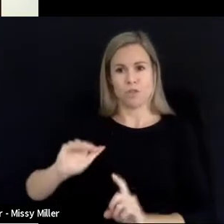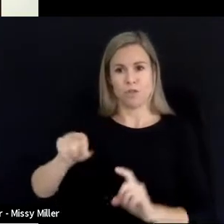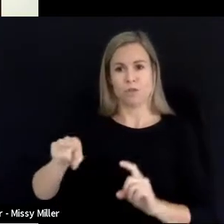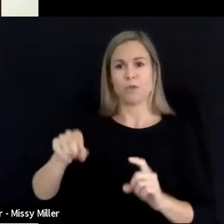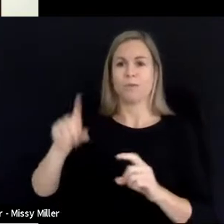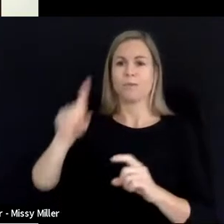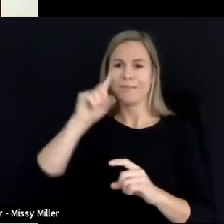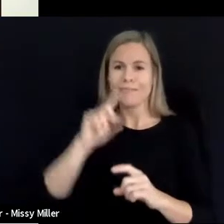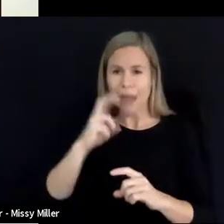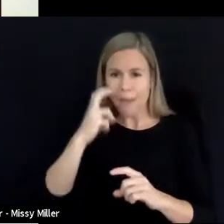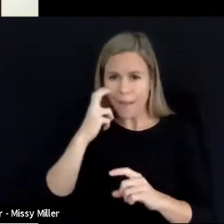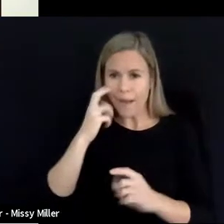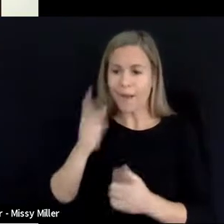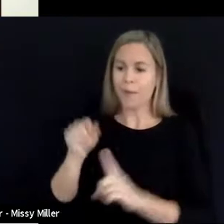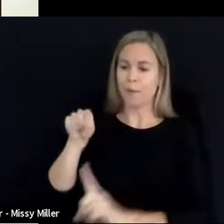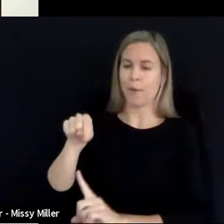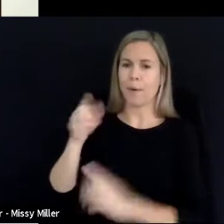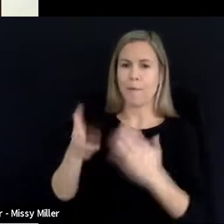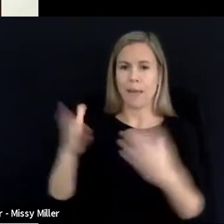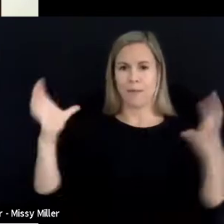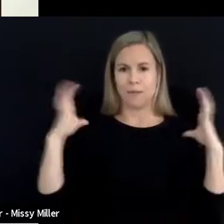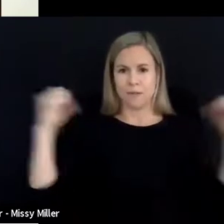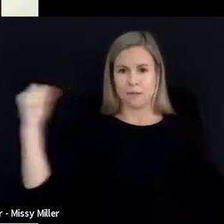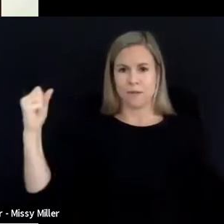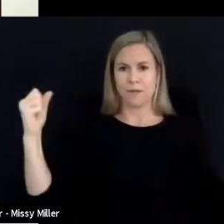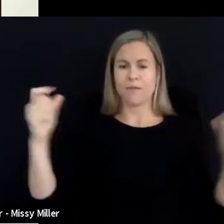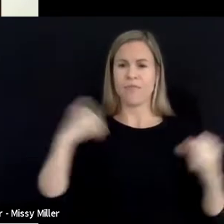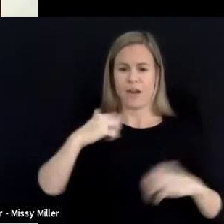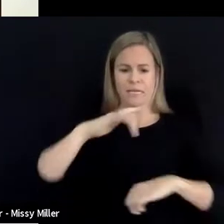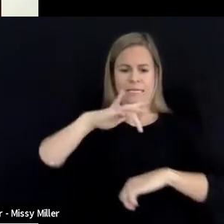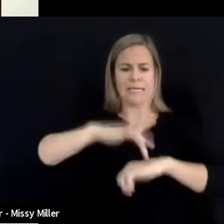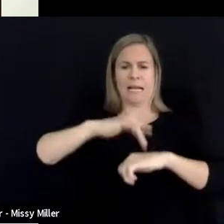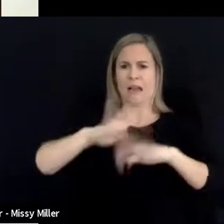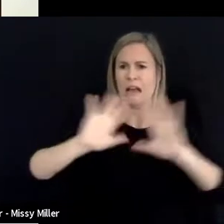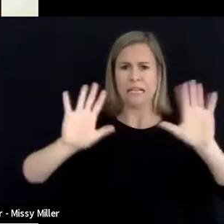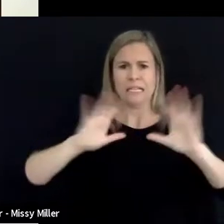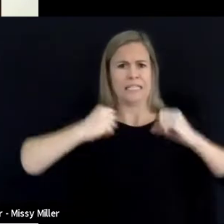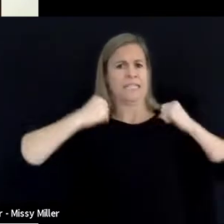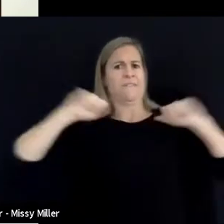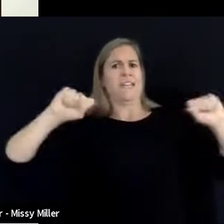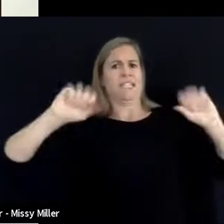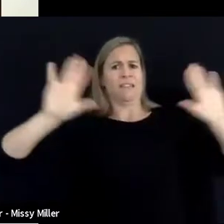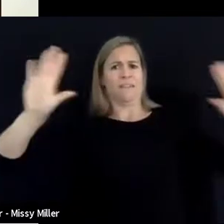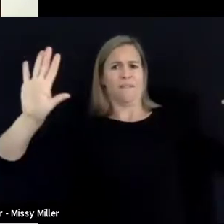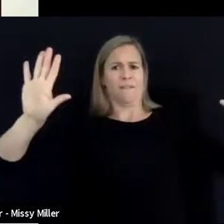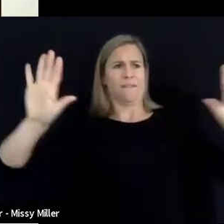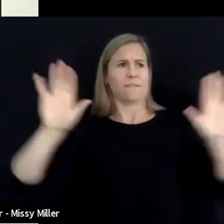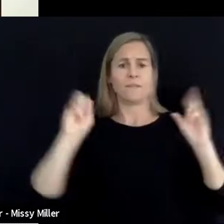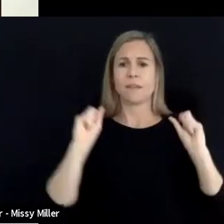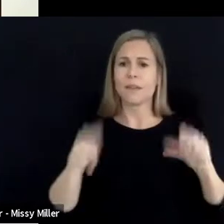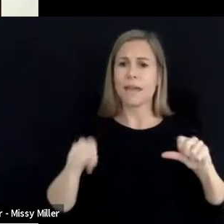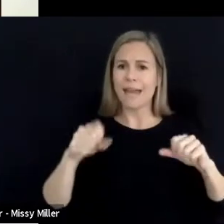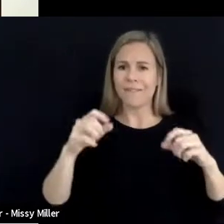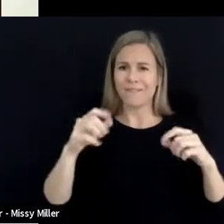are very tactile defensive when they're born. That is the touch can be very painful, especially, light touch,